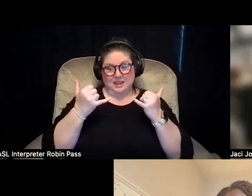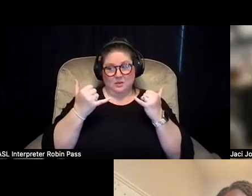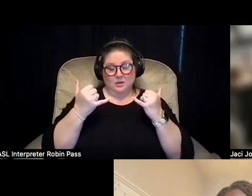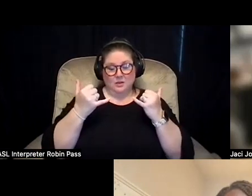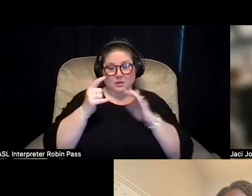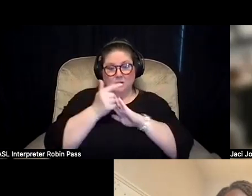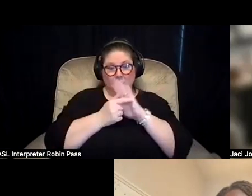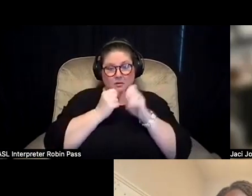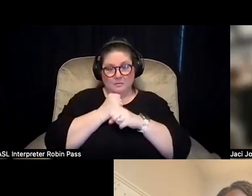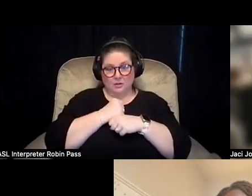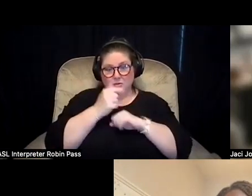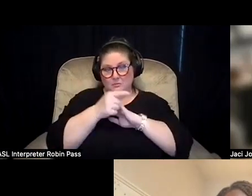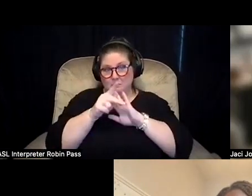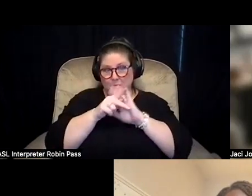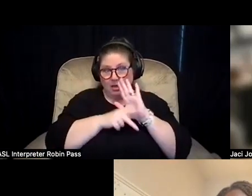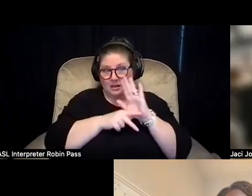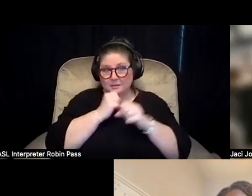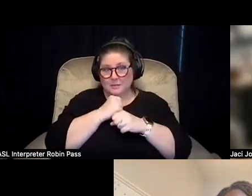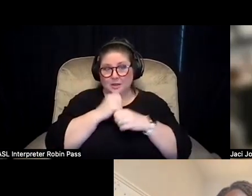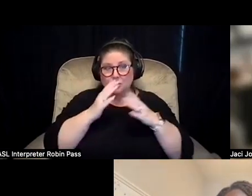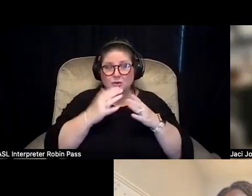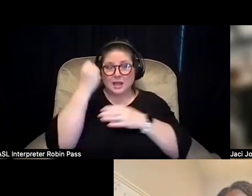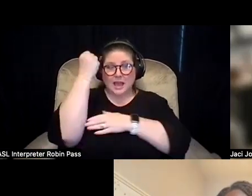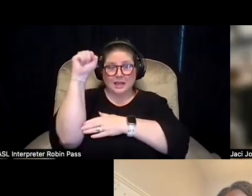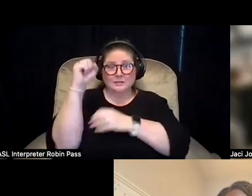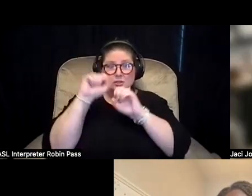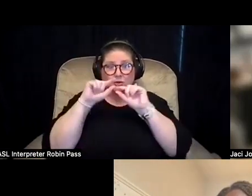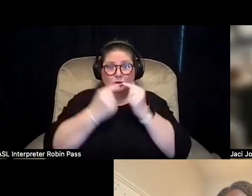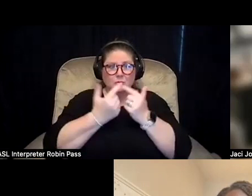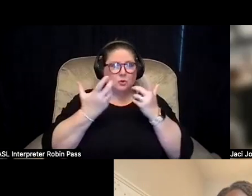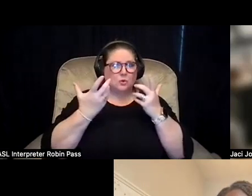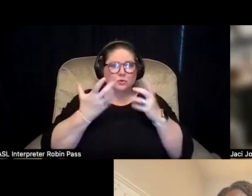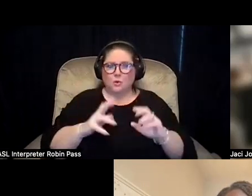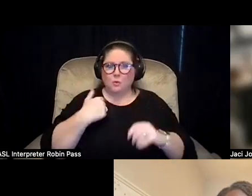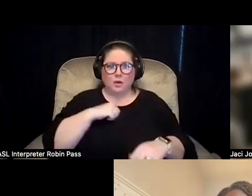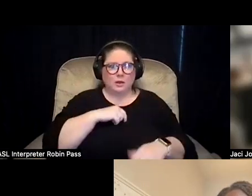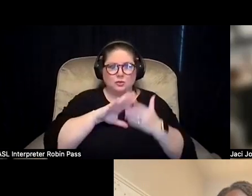policymakers activist groups who don't want us to learn this hit this history and and these